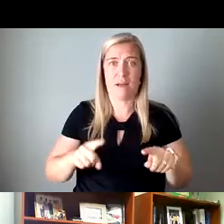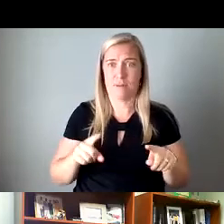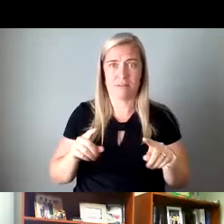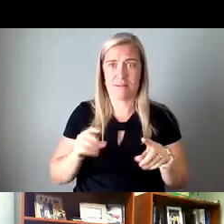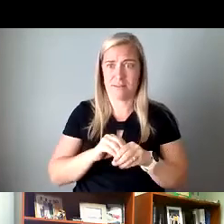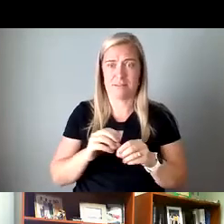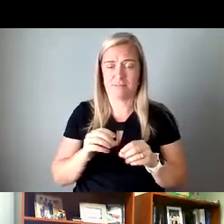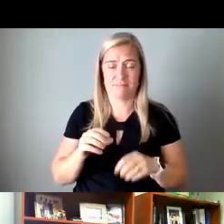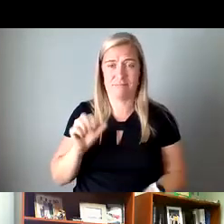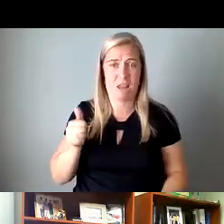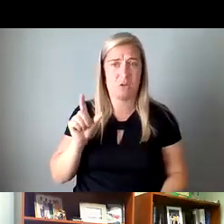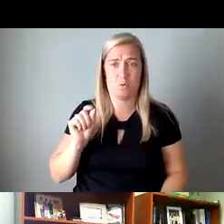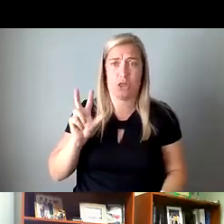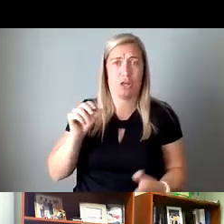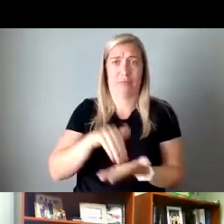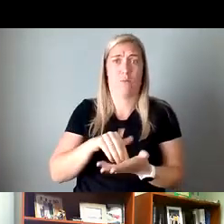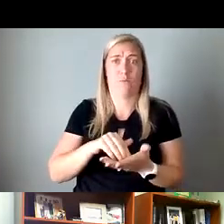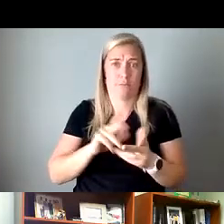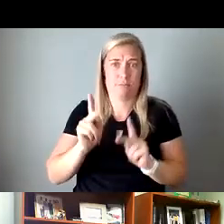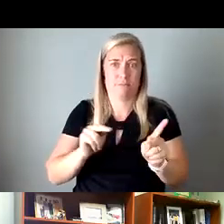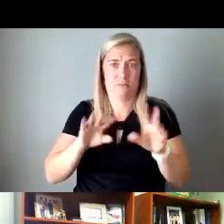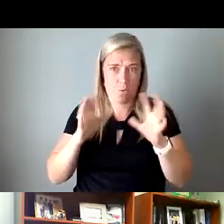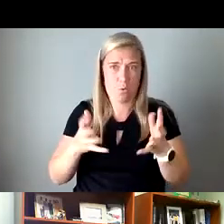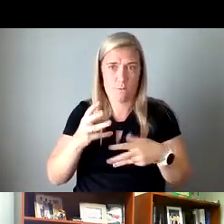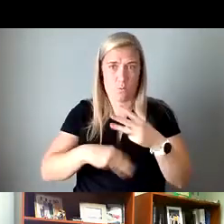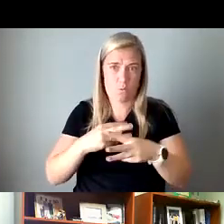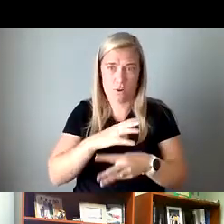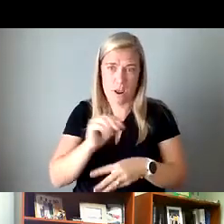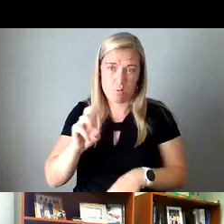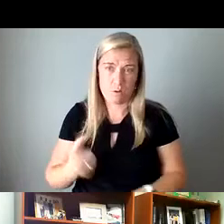all across the United States and around the world. The Pfizer & Moderna vaccines which are